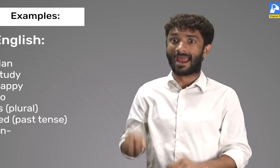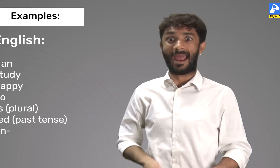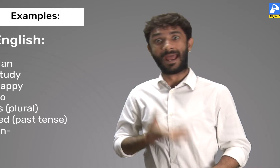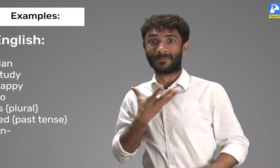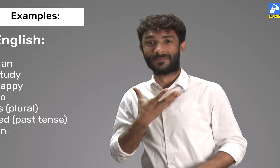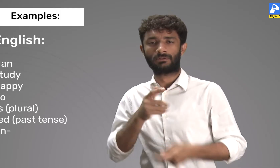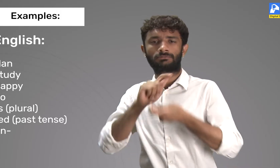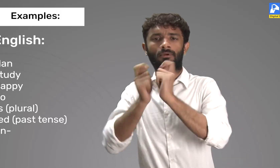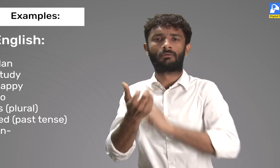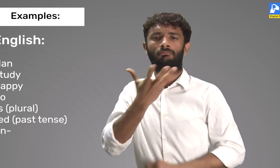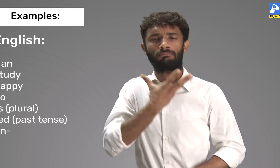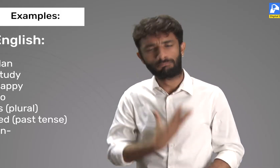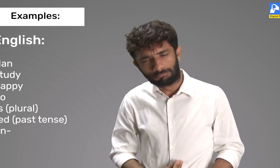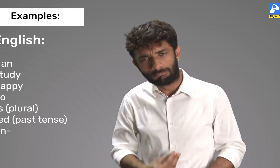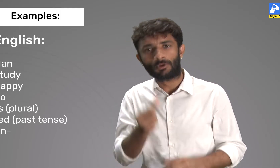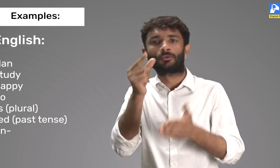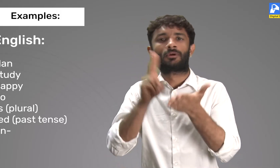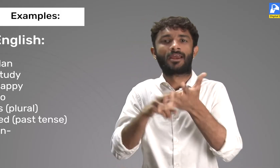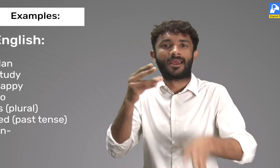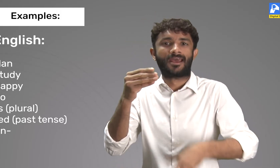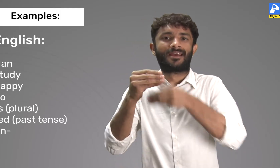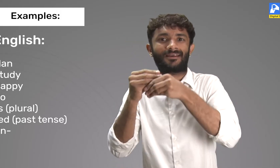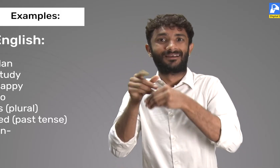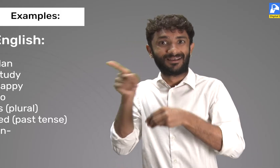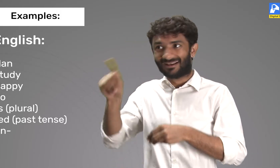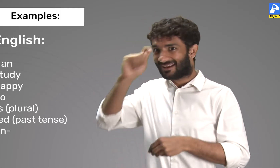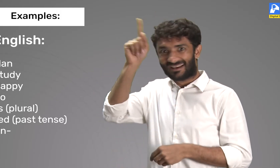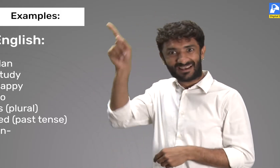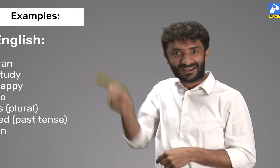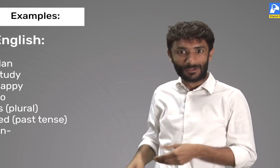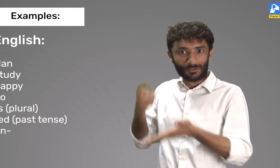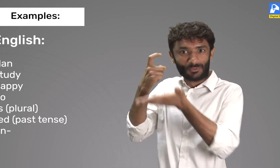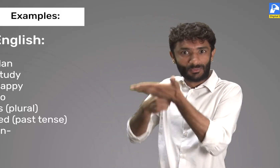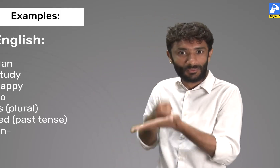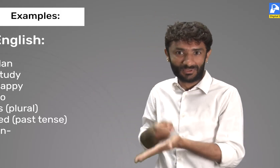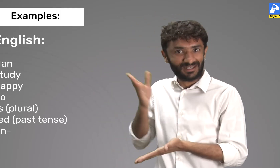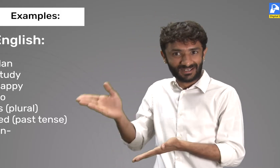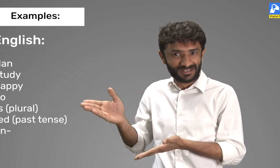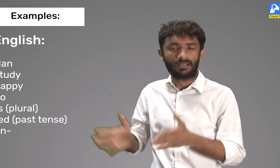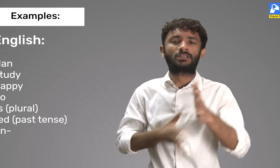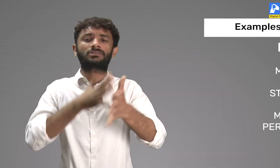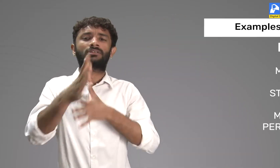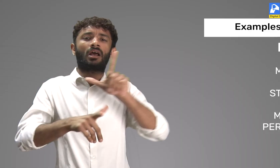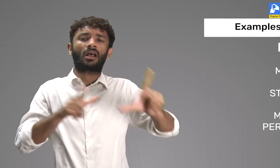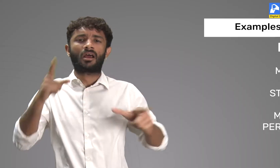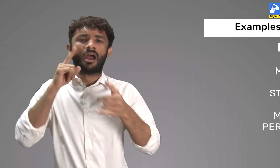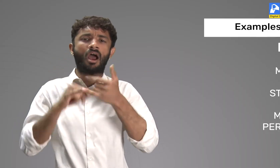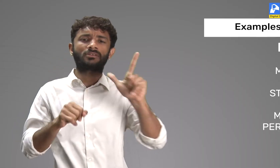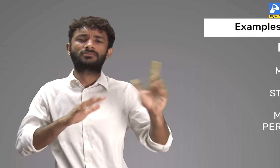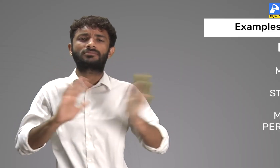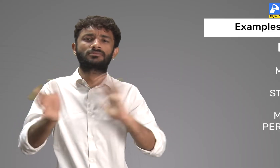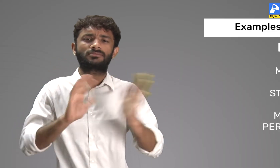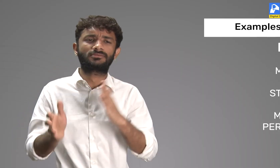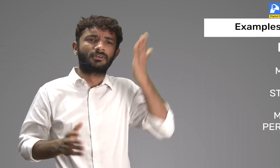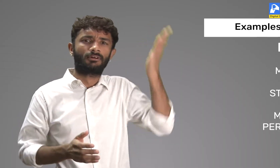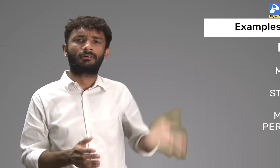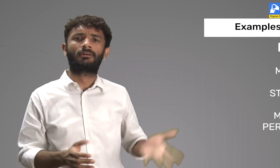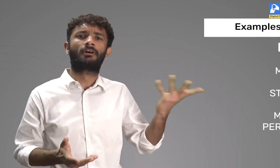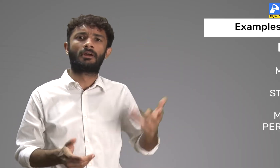like "UNhappy," which means sad, opposite of happy. Examples of morphemes in Indian Sign Language (ISL)